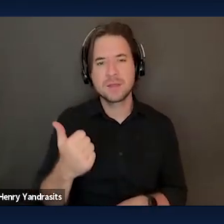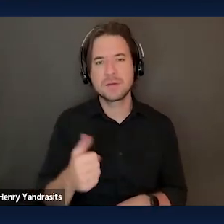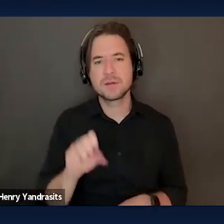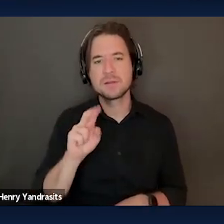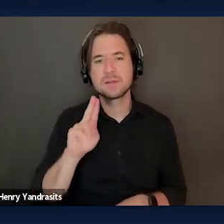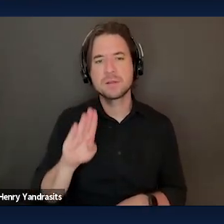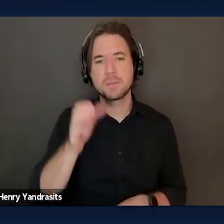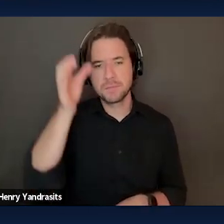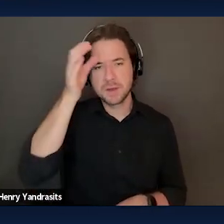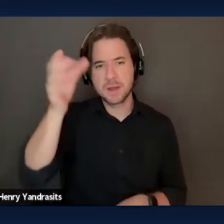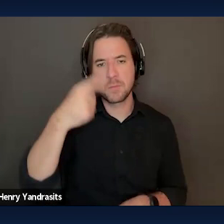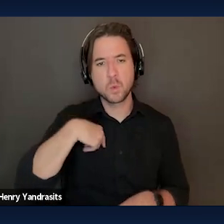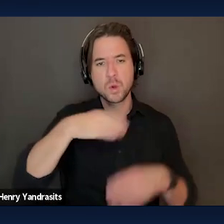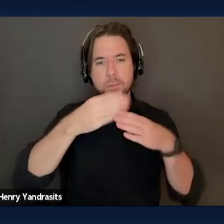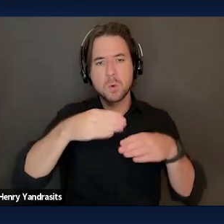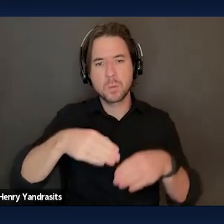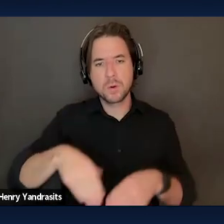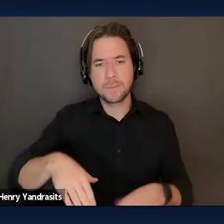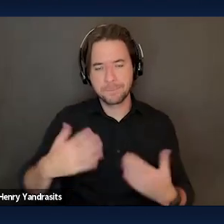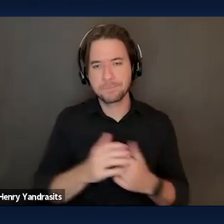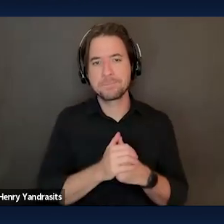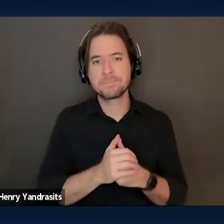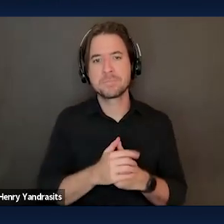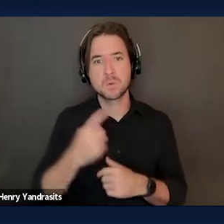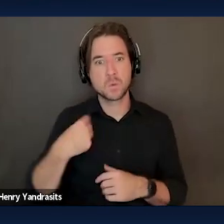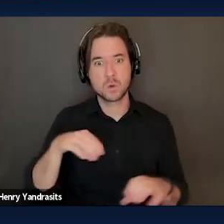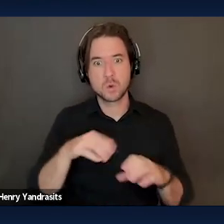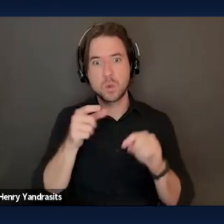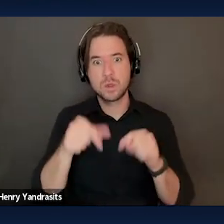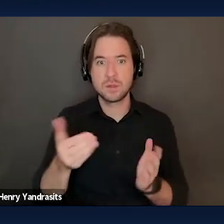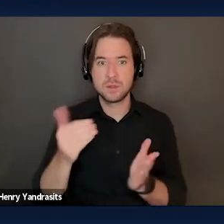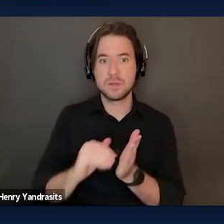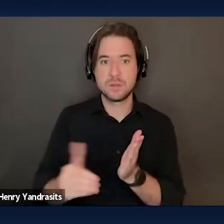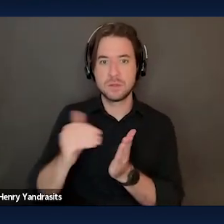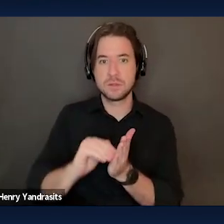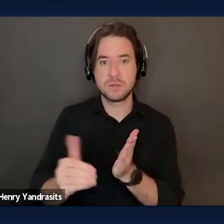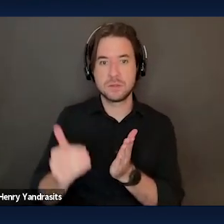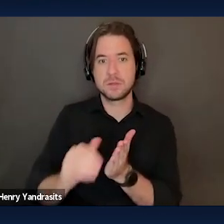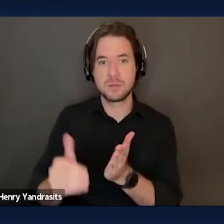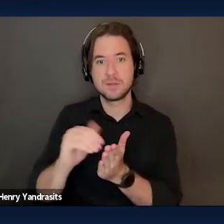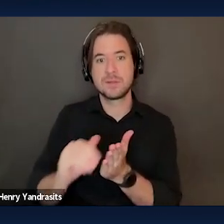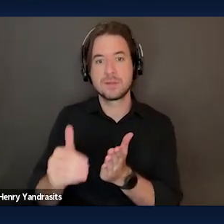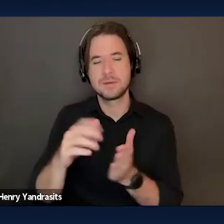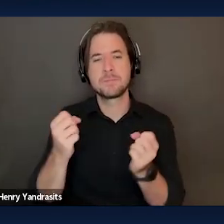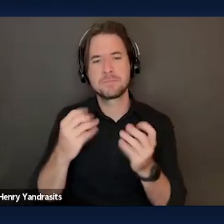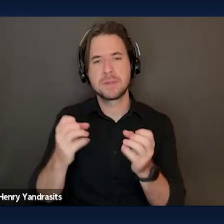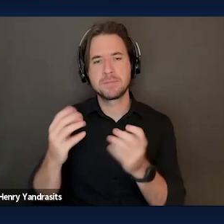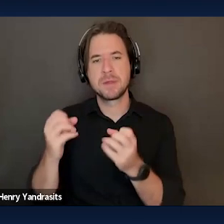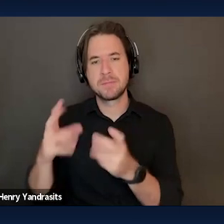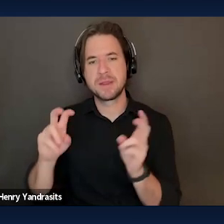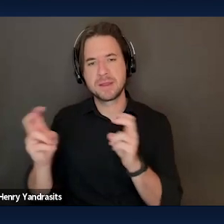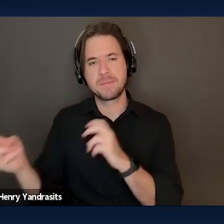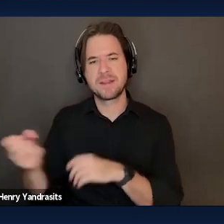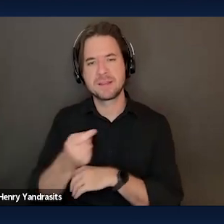sub-concepts that we broke out. So, we were doing this iteratively for many, many topics over a period of months.